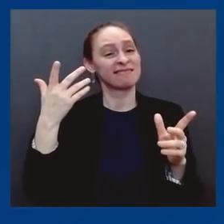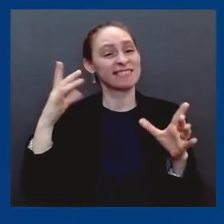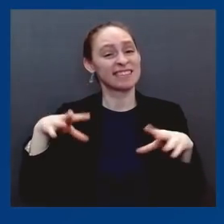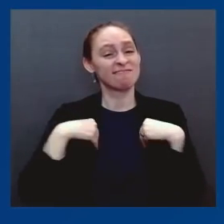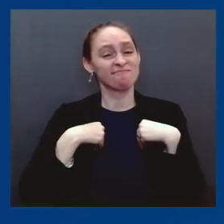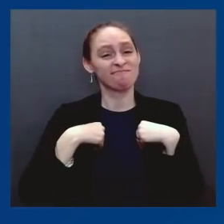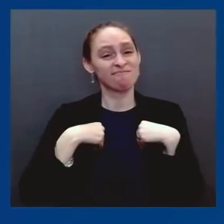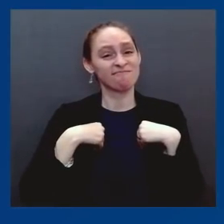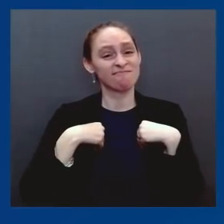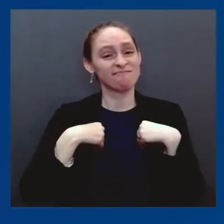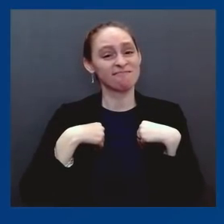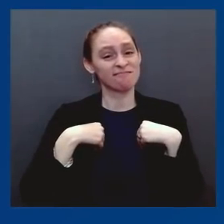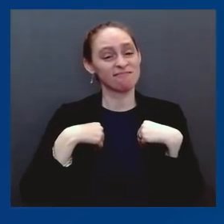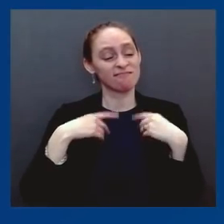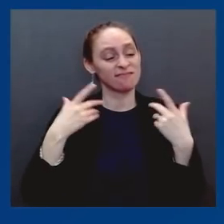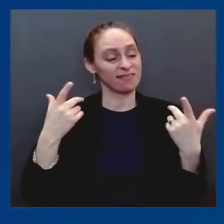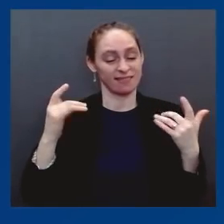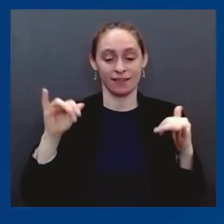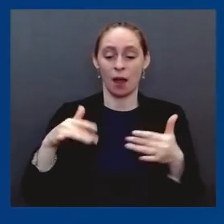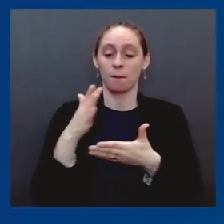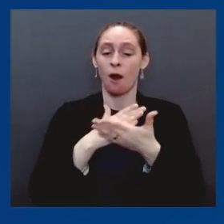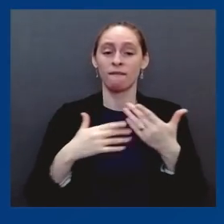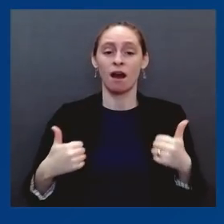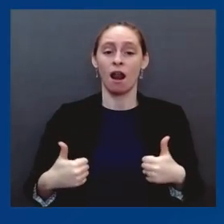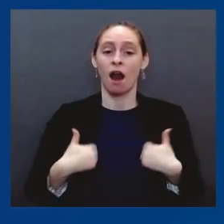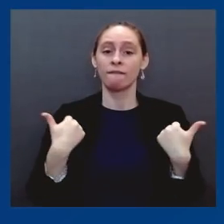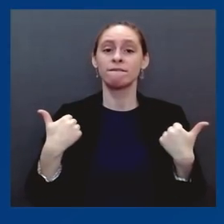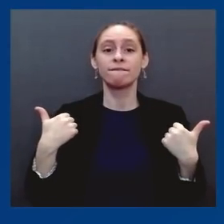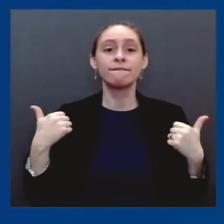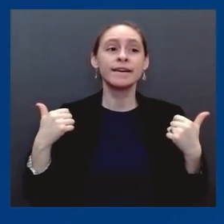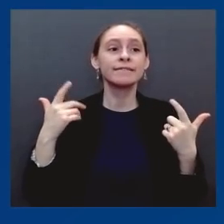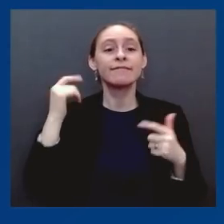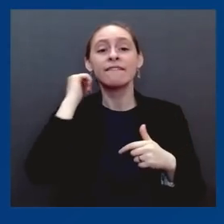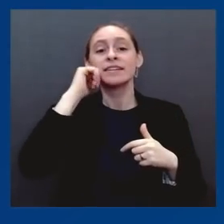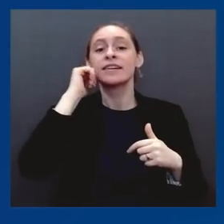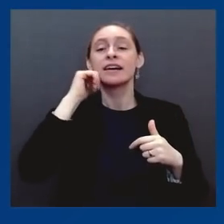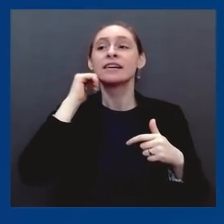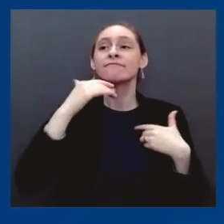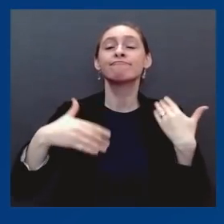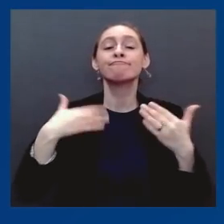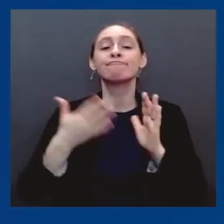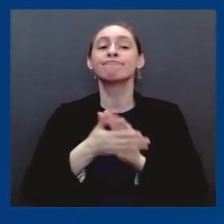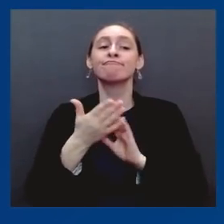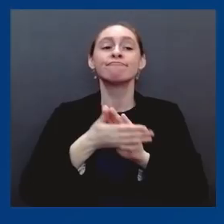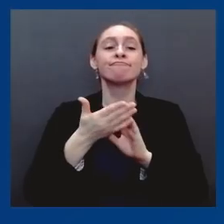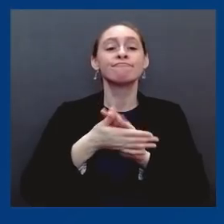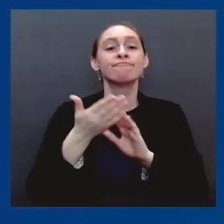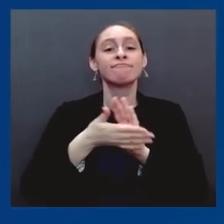Dr. Fauci: Yeah, I mean, obviously, as we get further and further in the experience with Omicron --